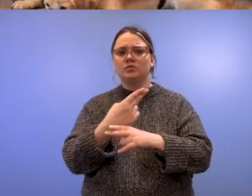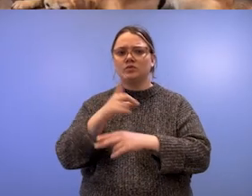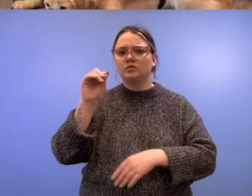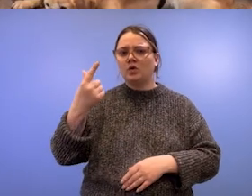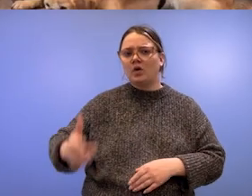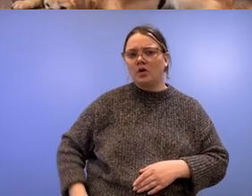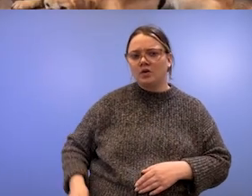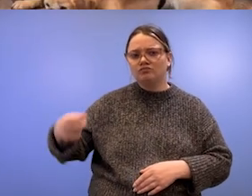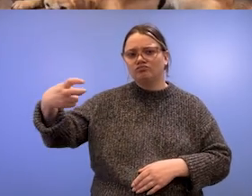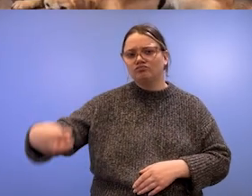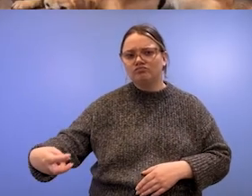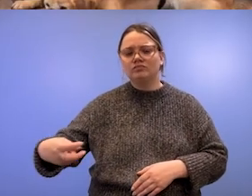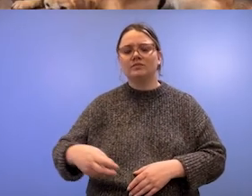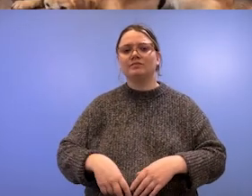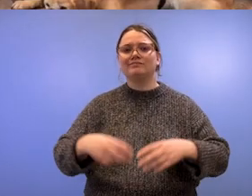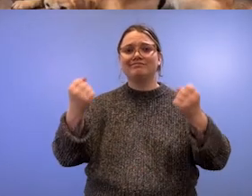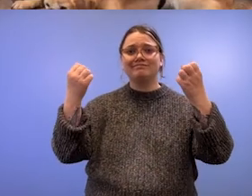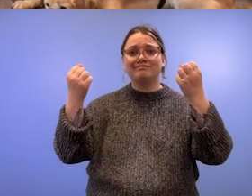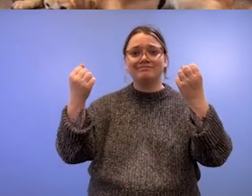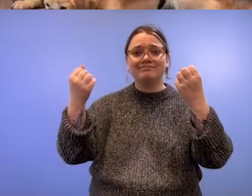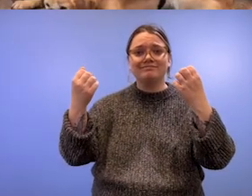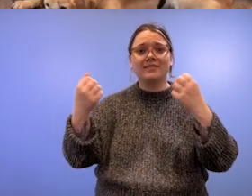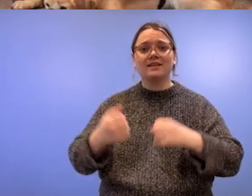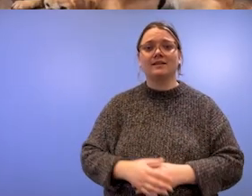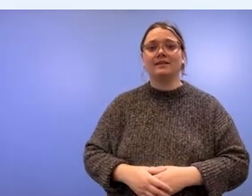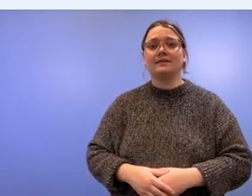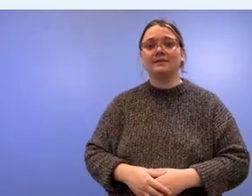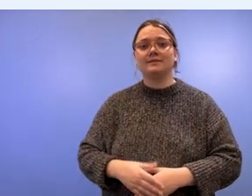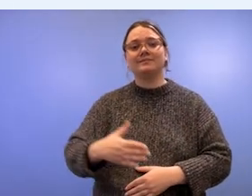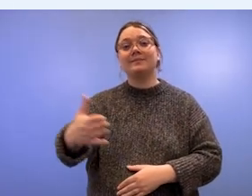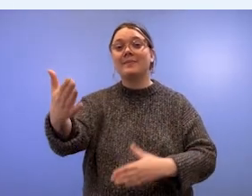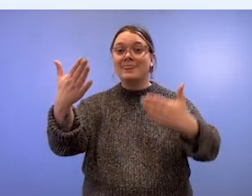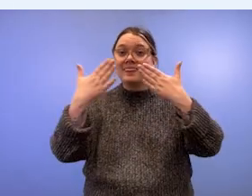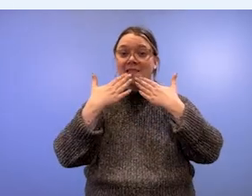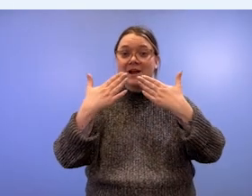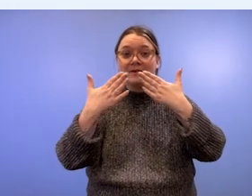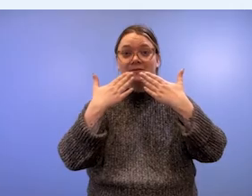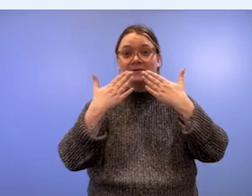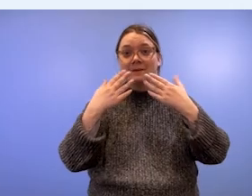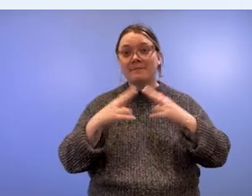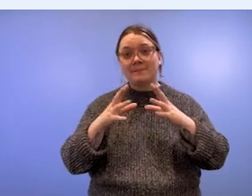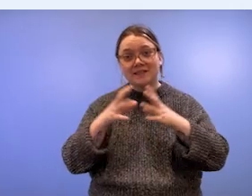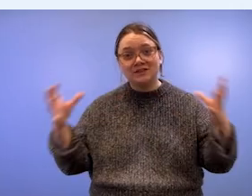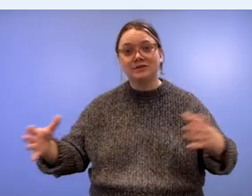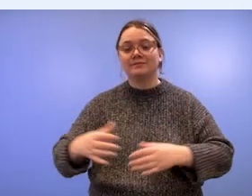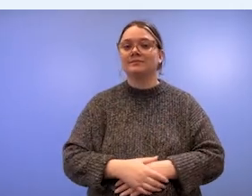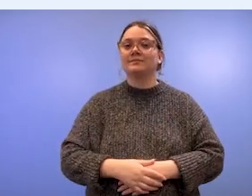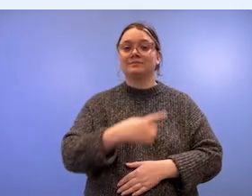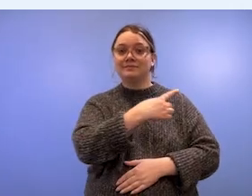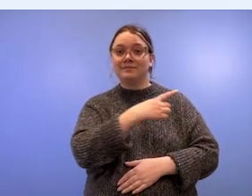who has a service dog is also signing in ASL. Perfect. OK. Thank you very much and the image